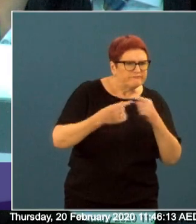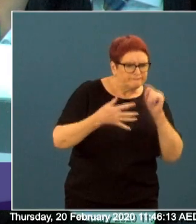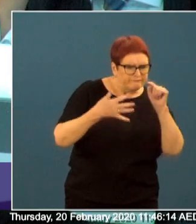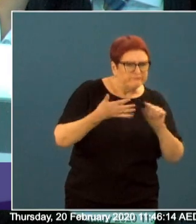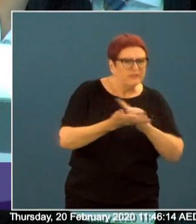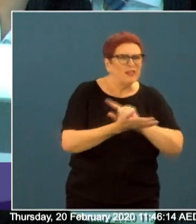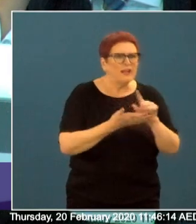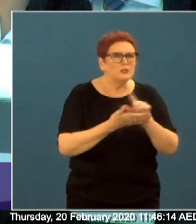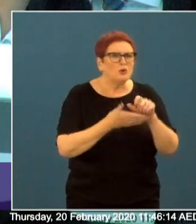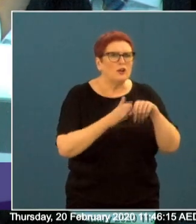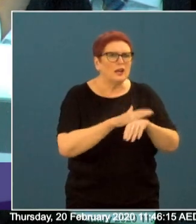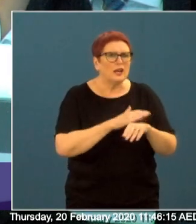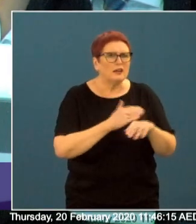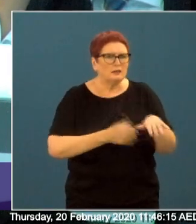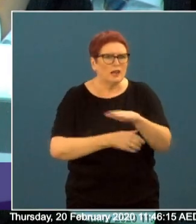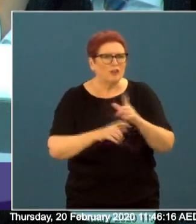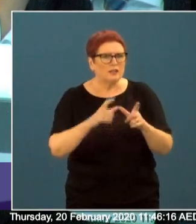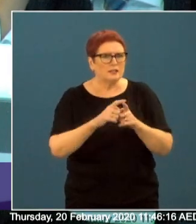as they appear in part D. Yes. Thank you.